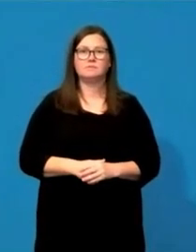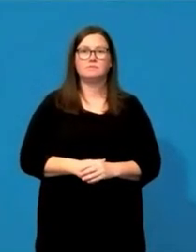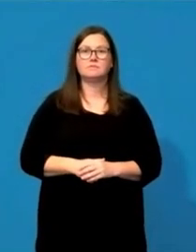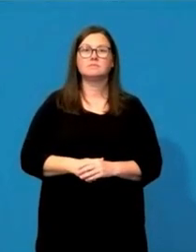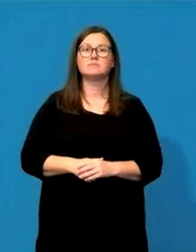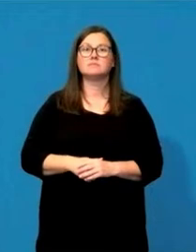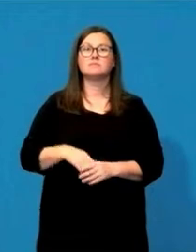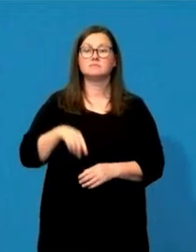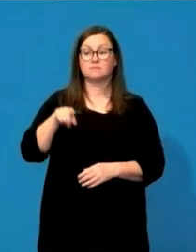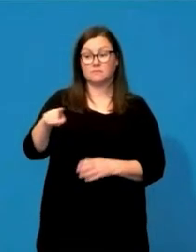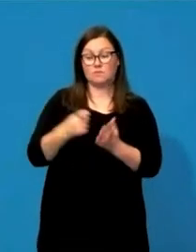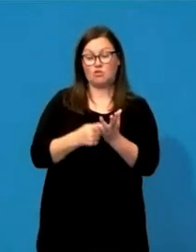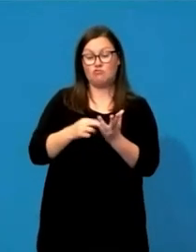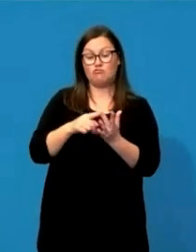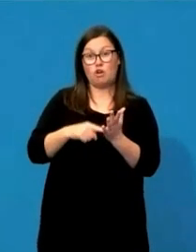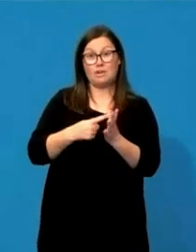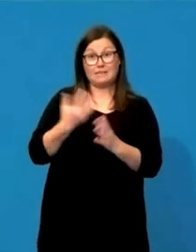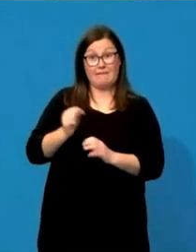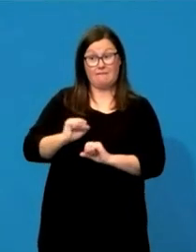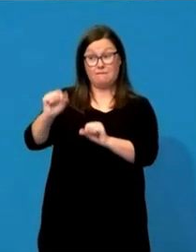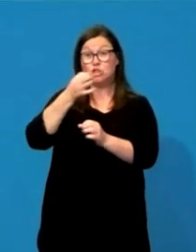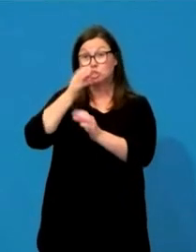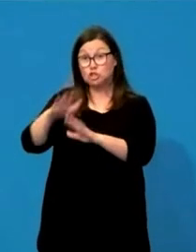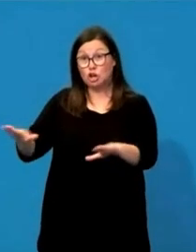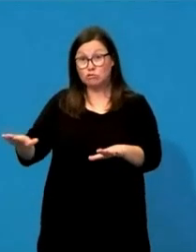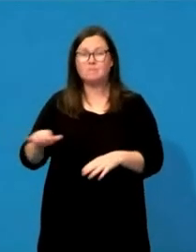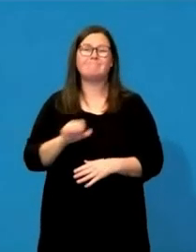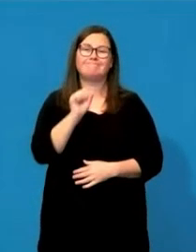They are. I support Ronita with caring for them as well.